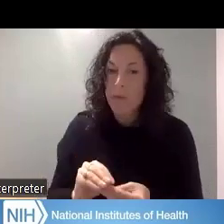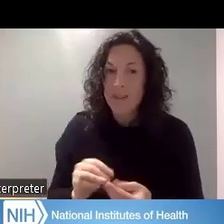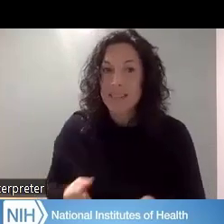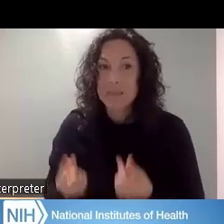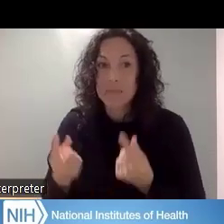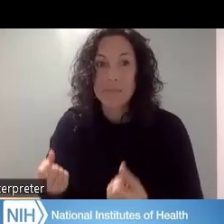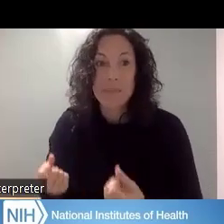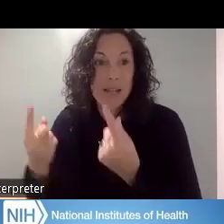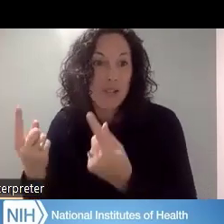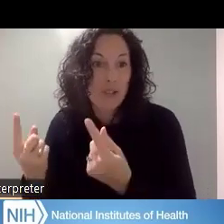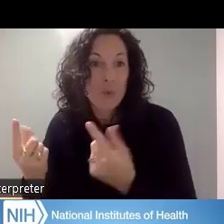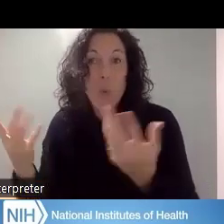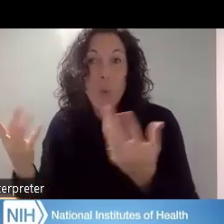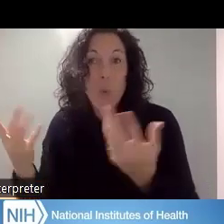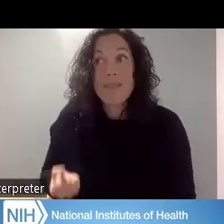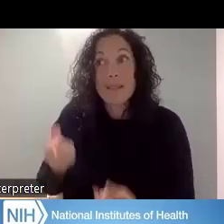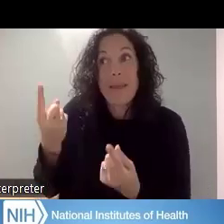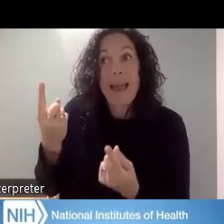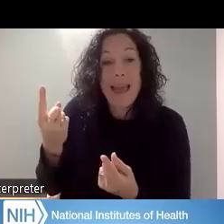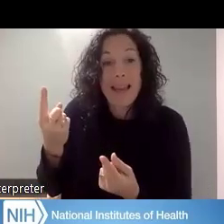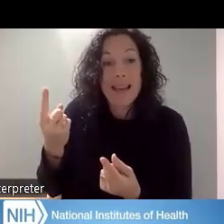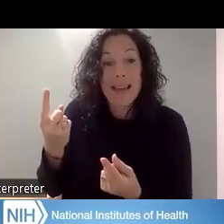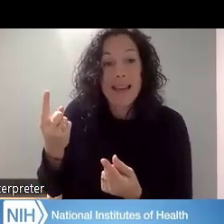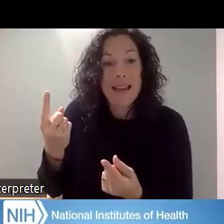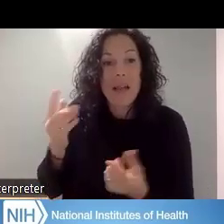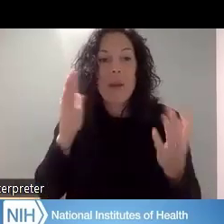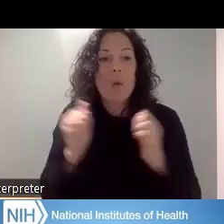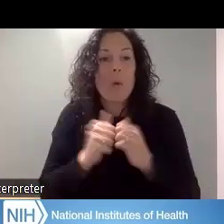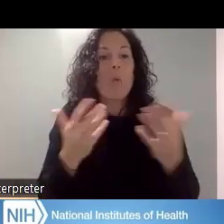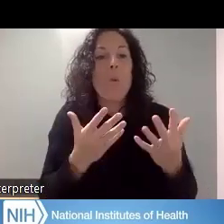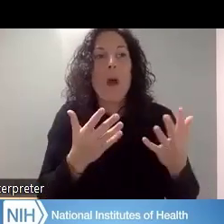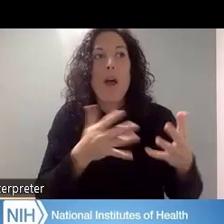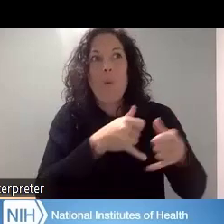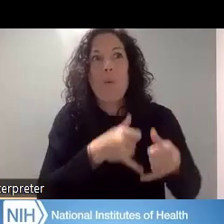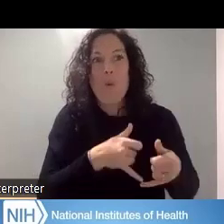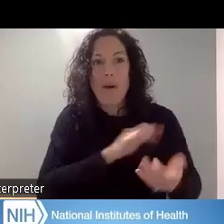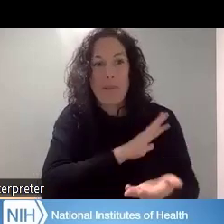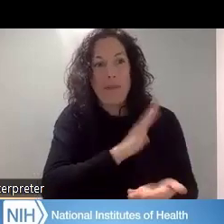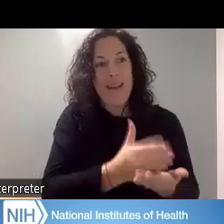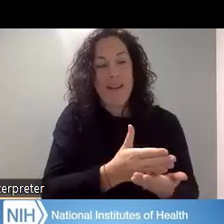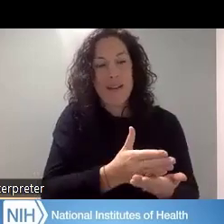what you have spent compared to what you are awarded, and another important point